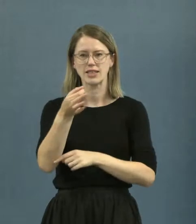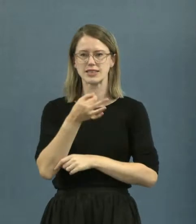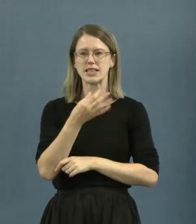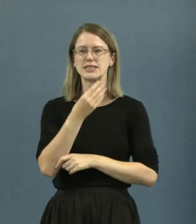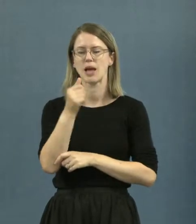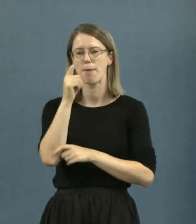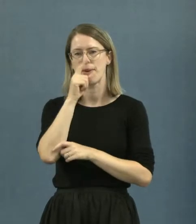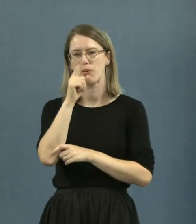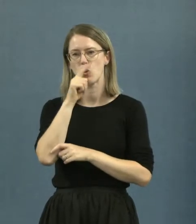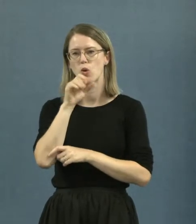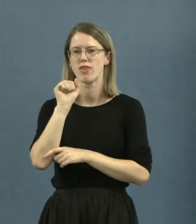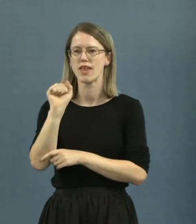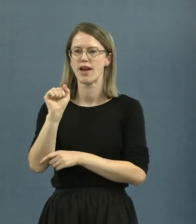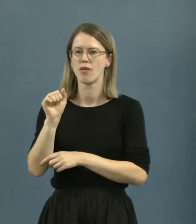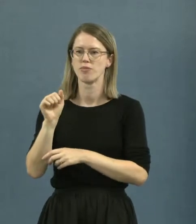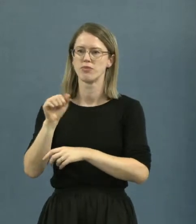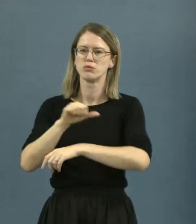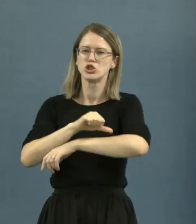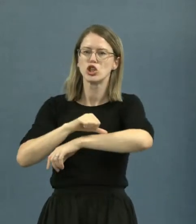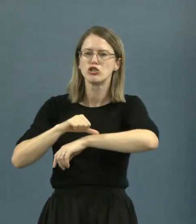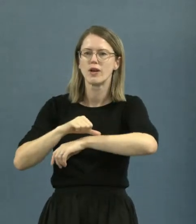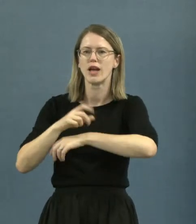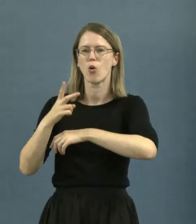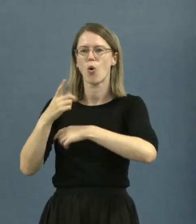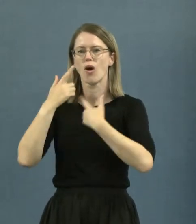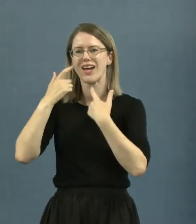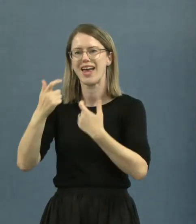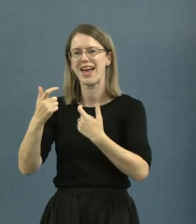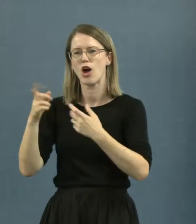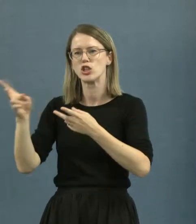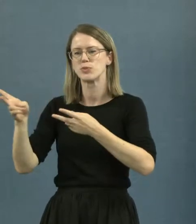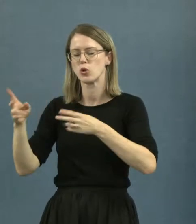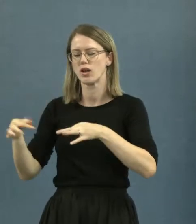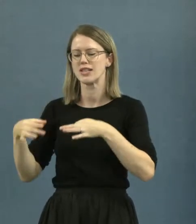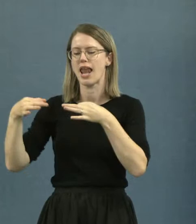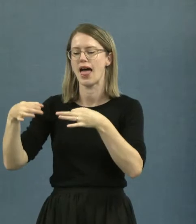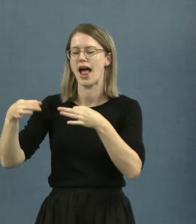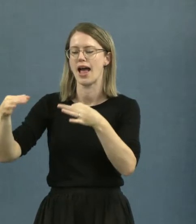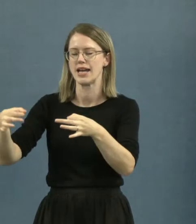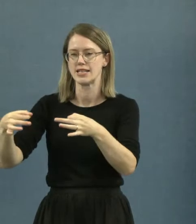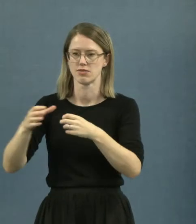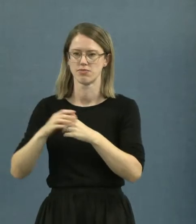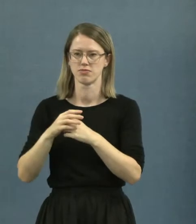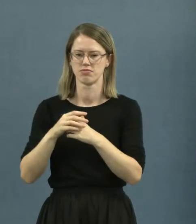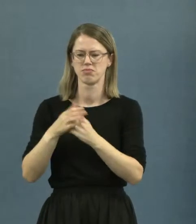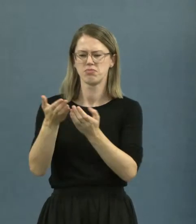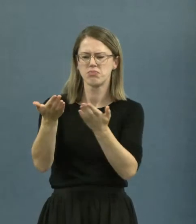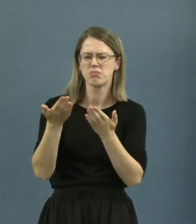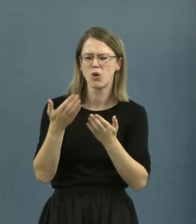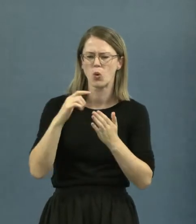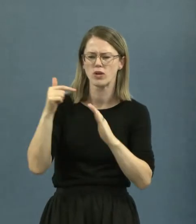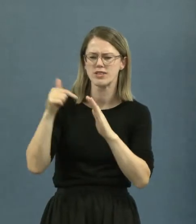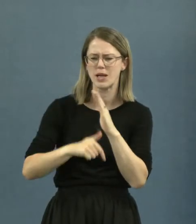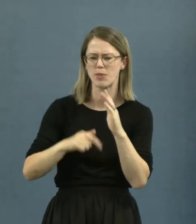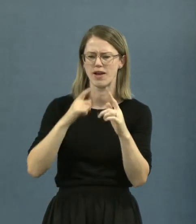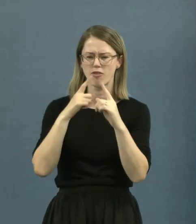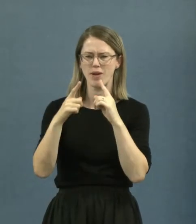result of staffing shortages and things like that. Do you have any idea of how the scale